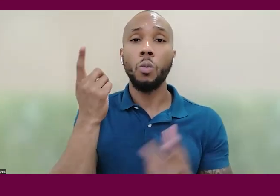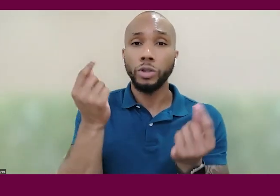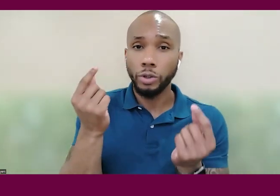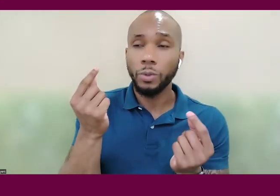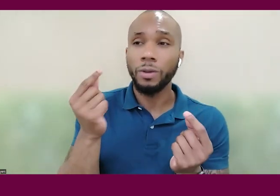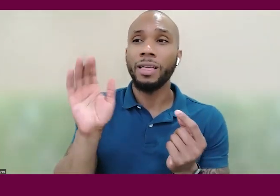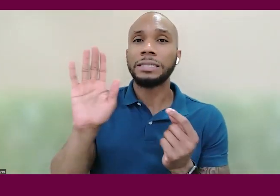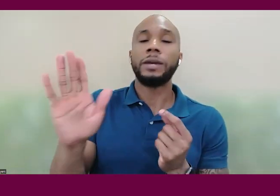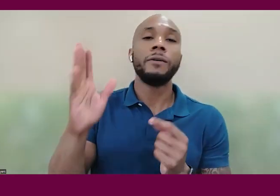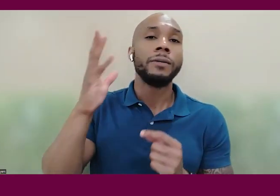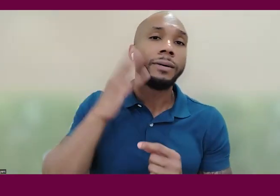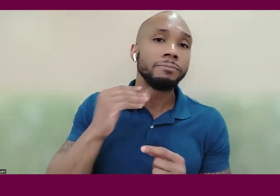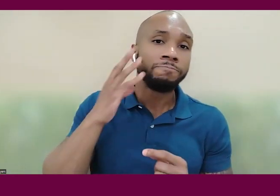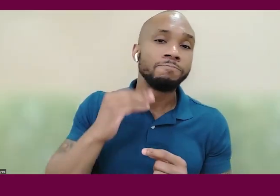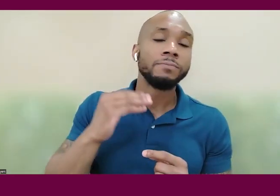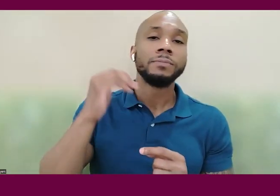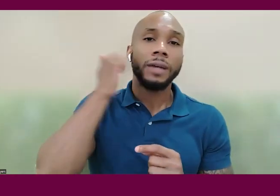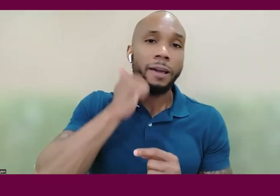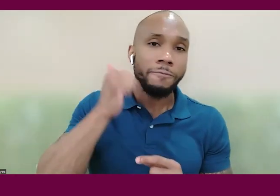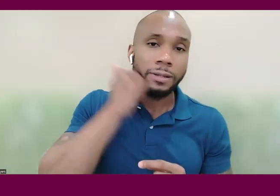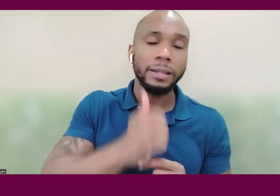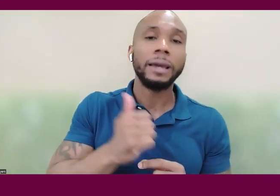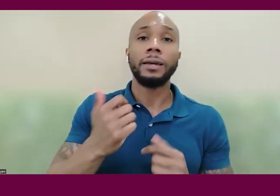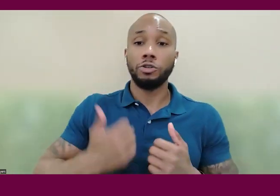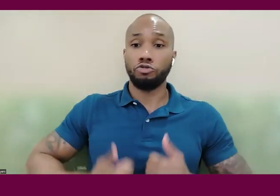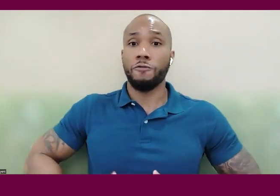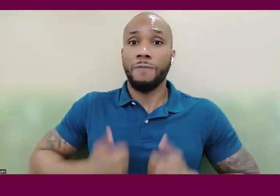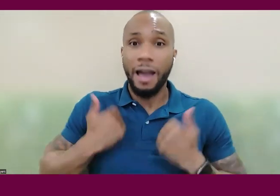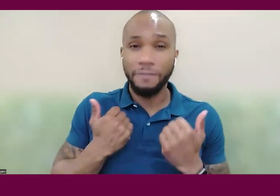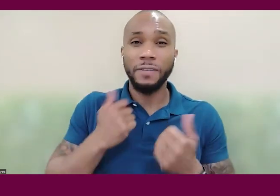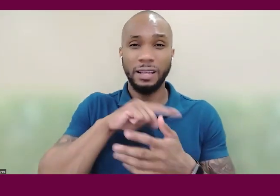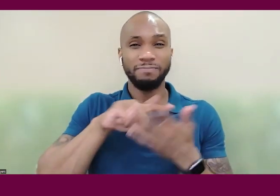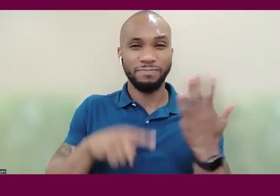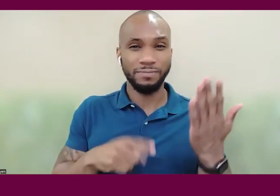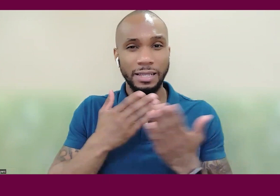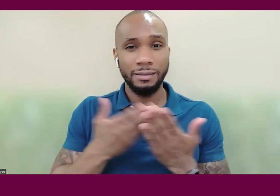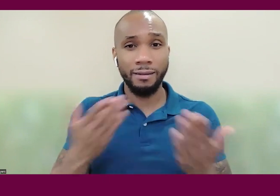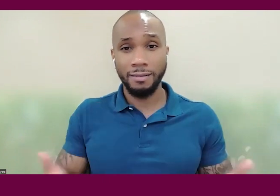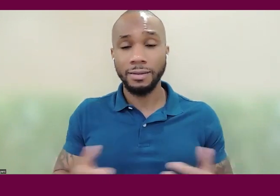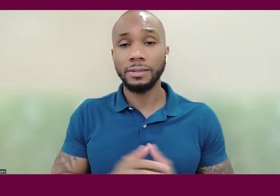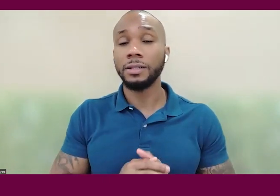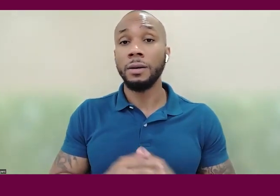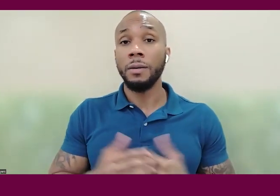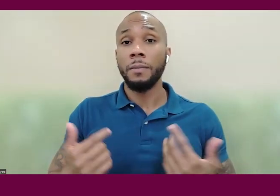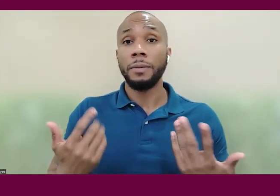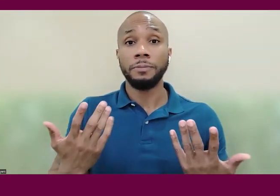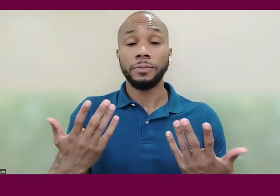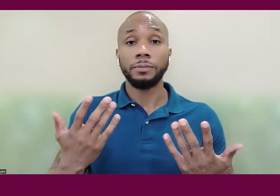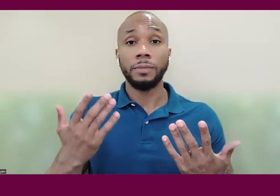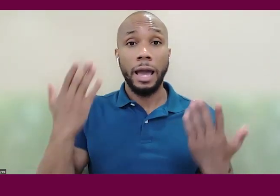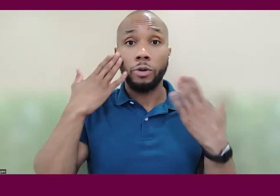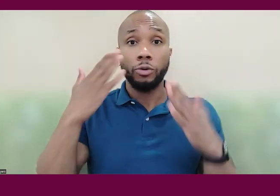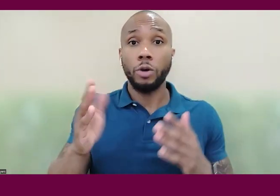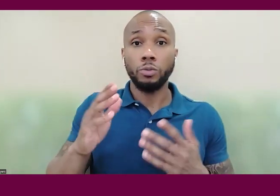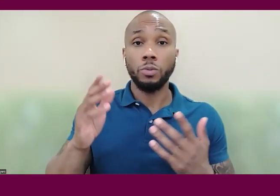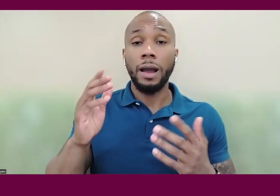This is their daily life experience, surviving this stuff. Then I just don't know where you see the future of your group.